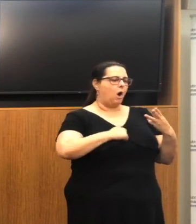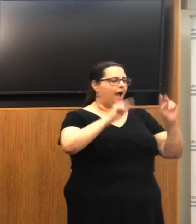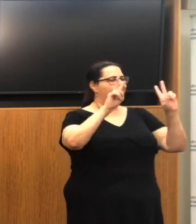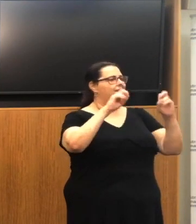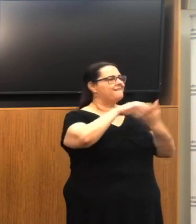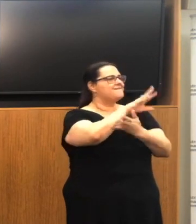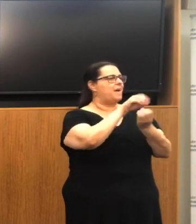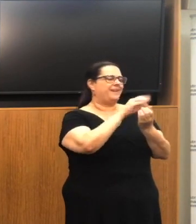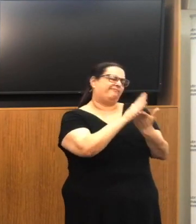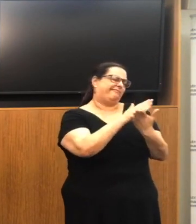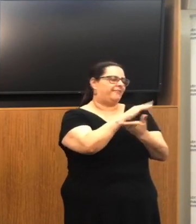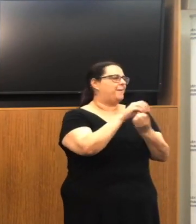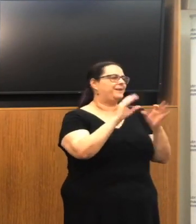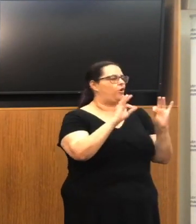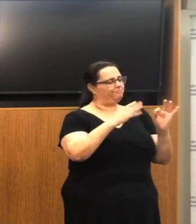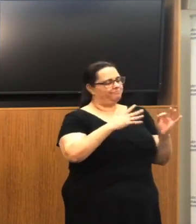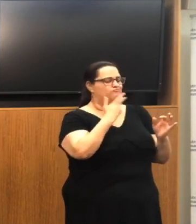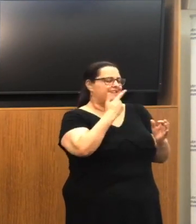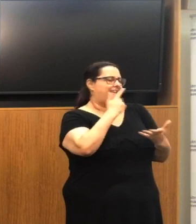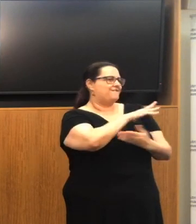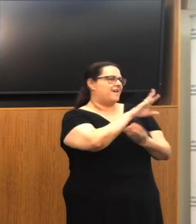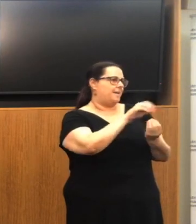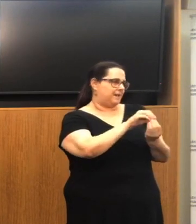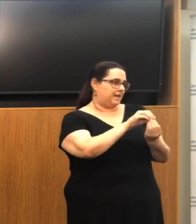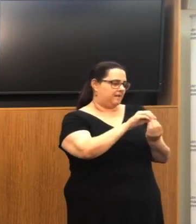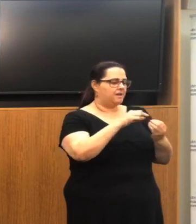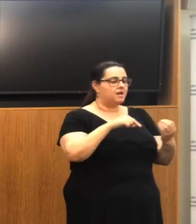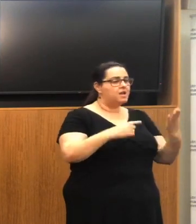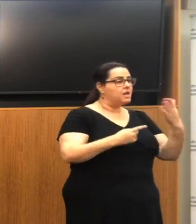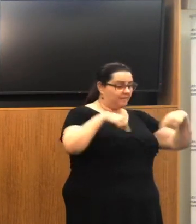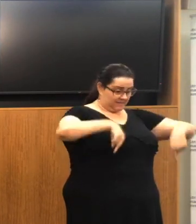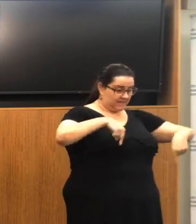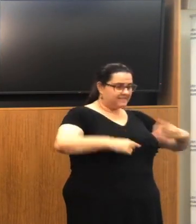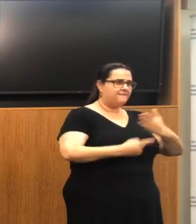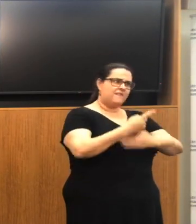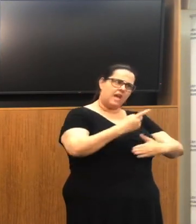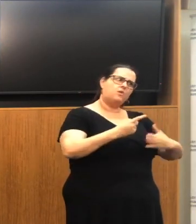An event like this takes a lot of people working really, really hard.